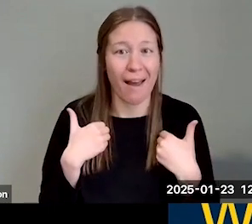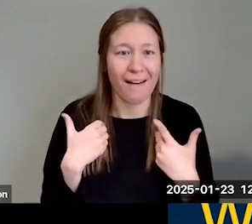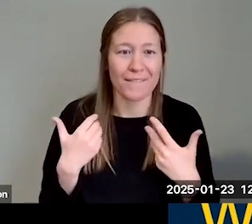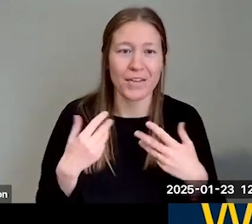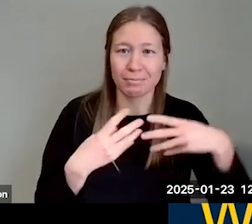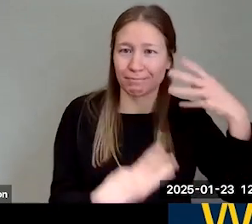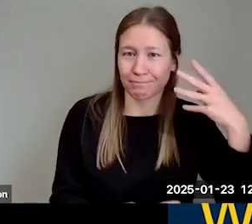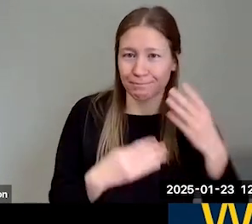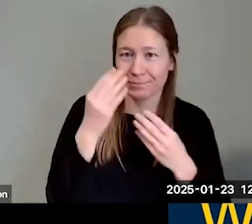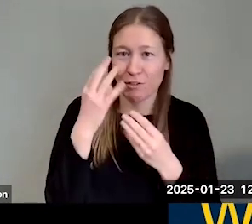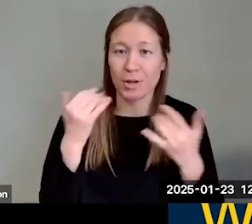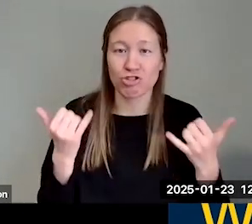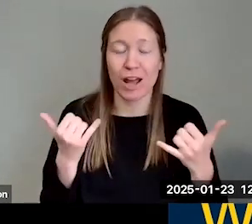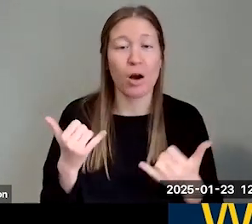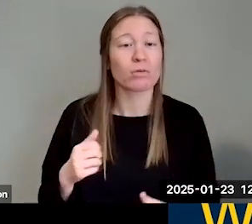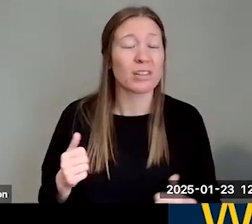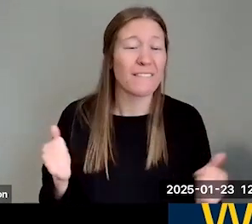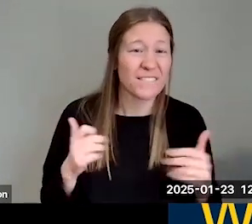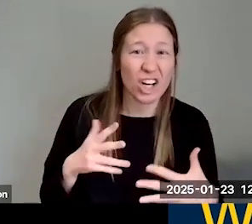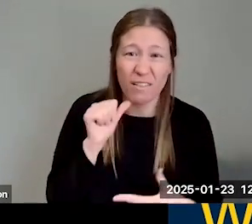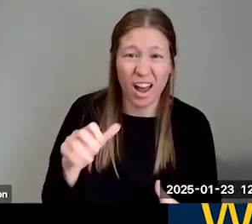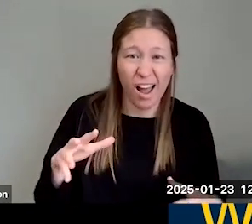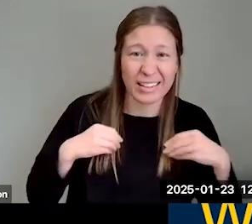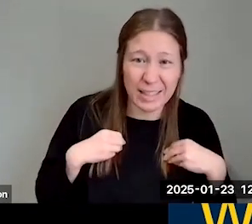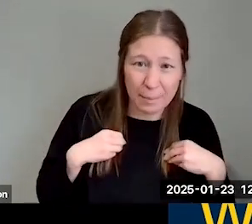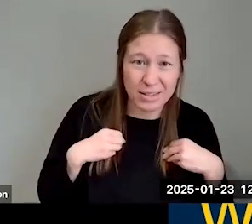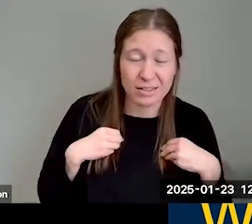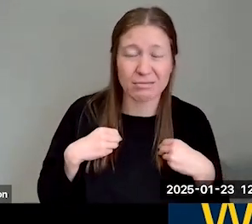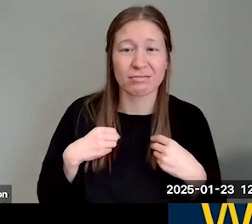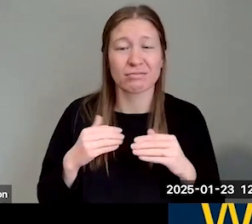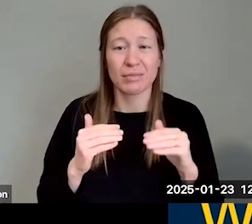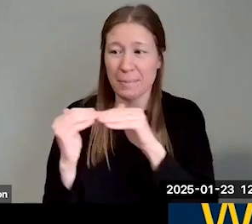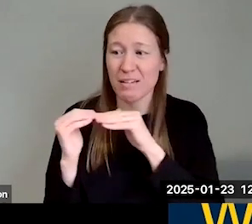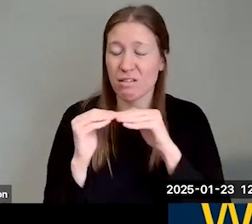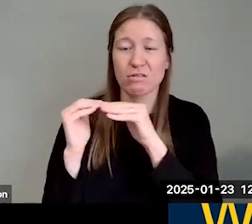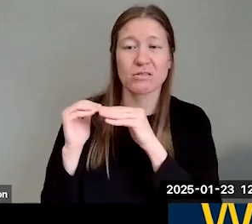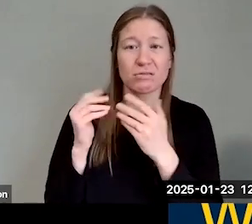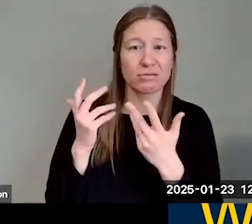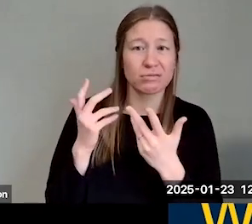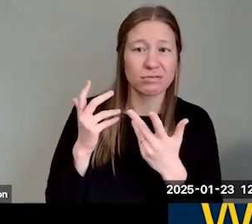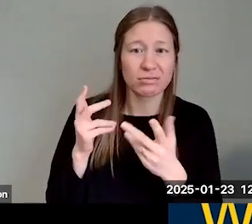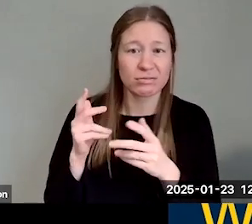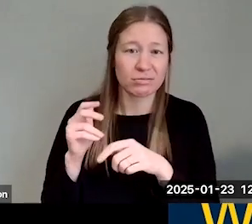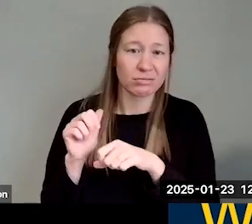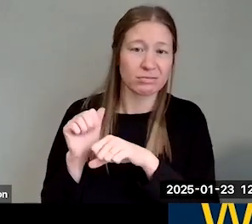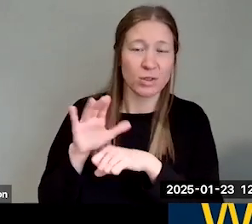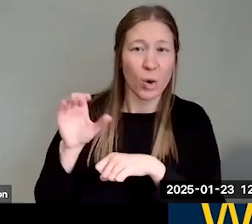So there is a risk of not being accepted by their peers or colleagues, being fired or not hired